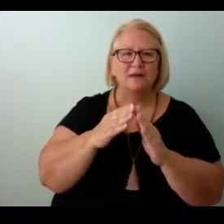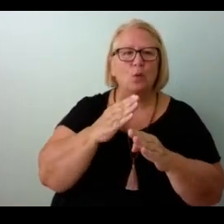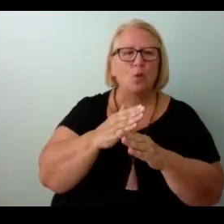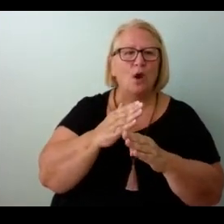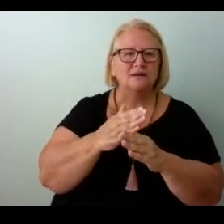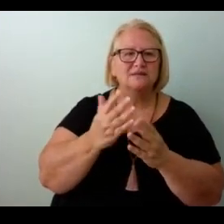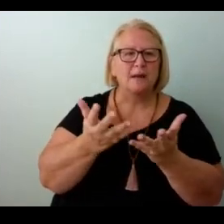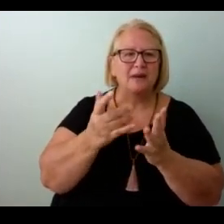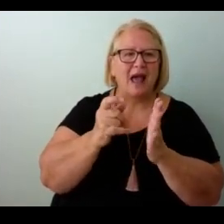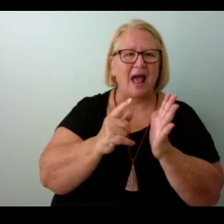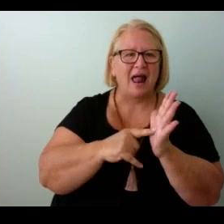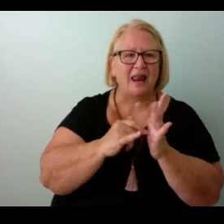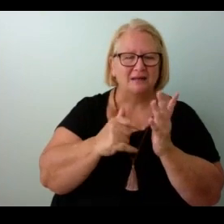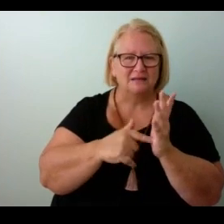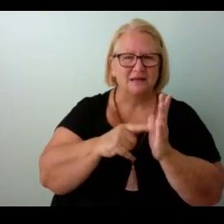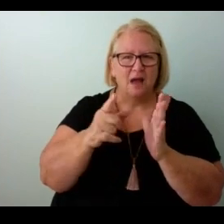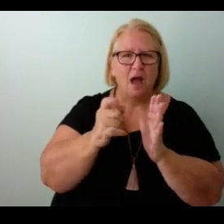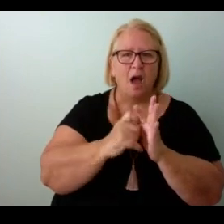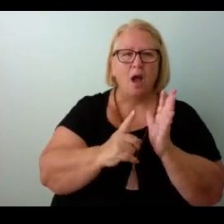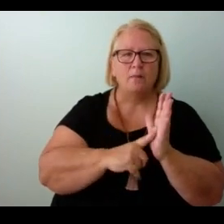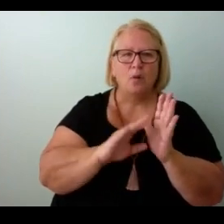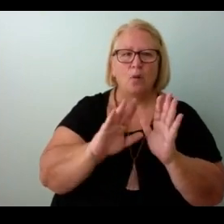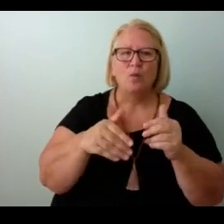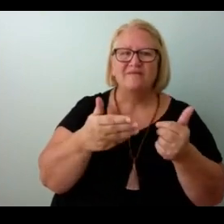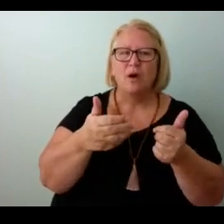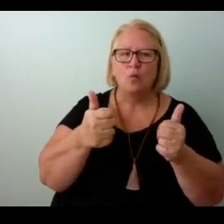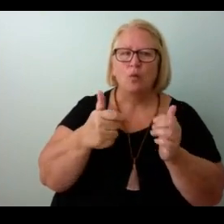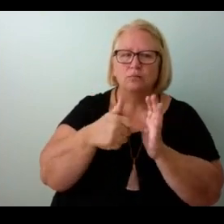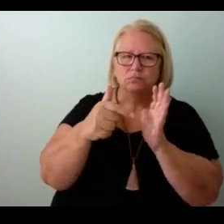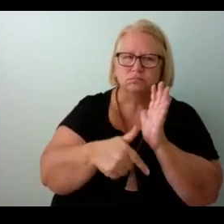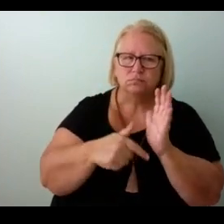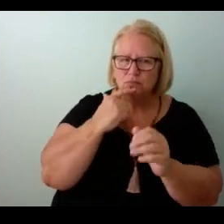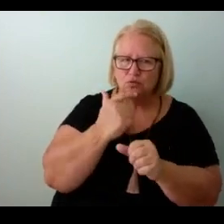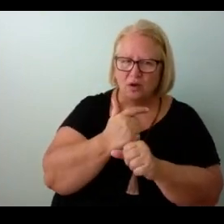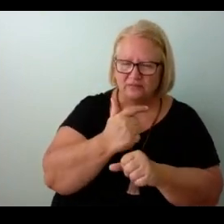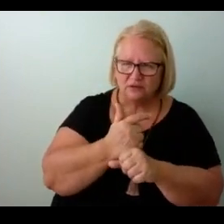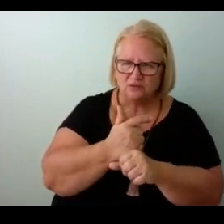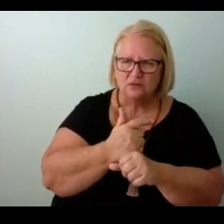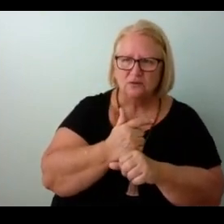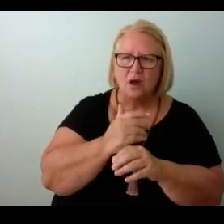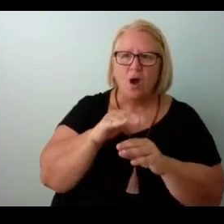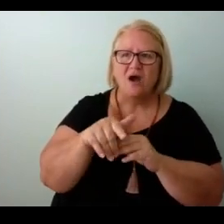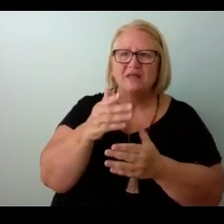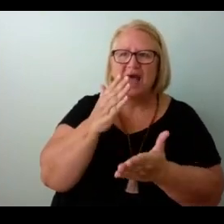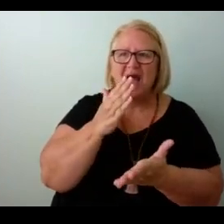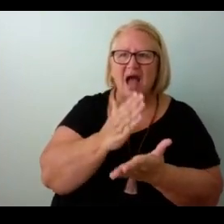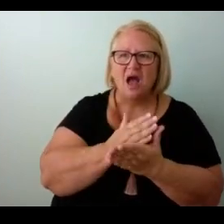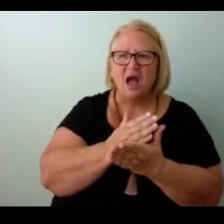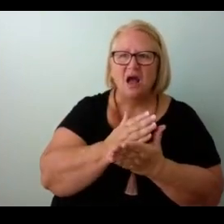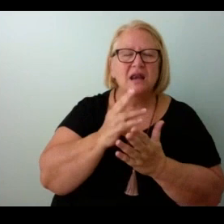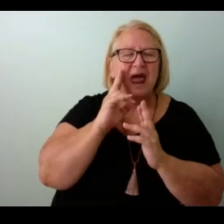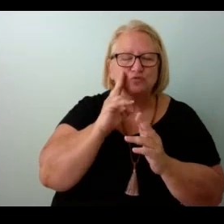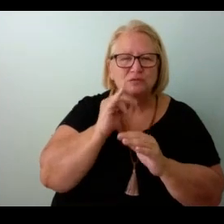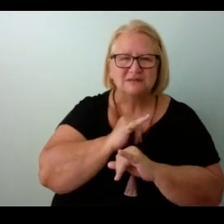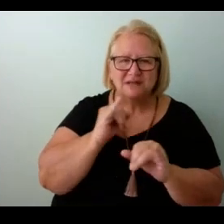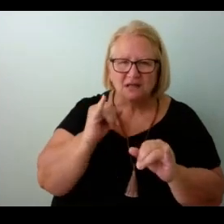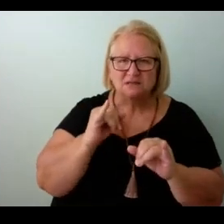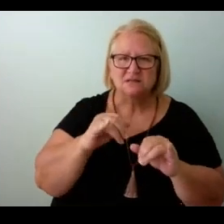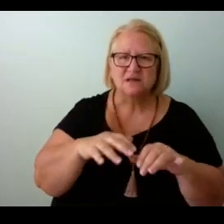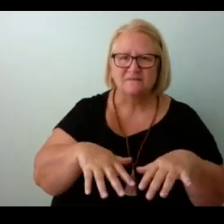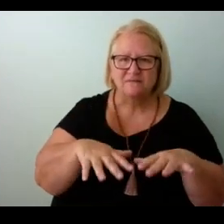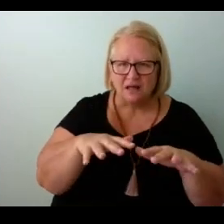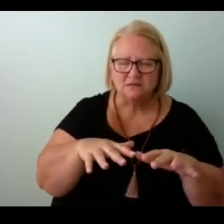Paul delivered a really comprehensive conversation about natural disasters and floods and dealing